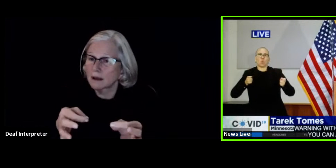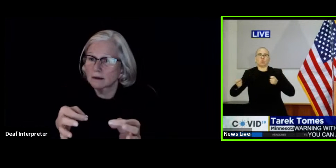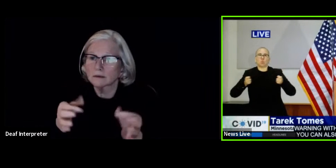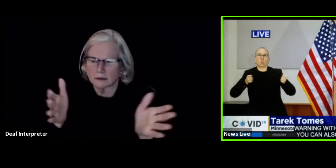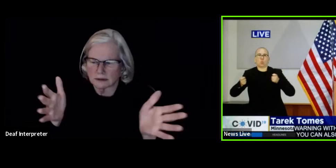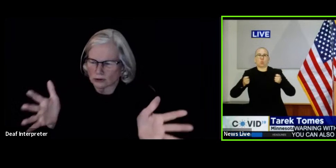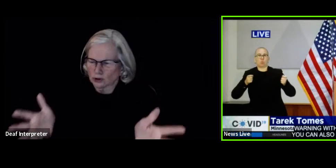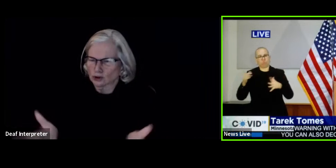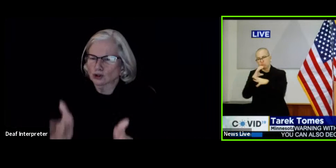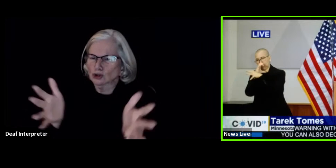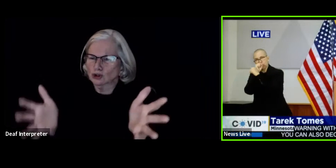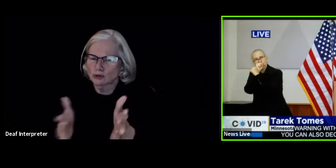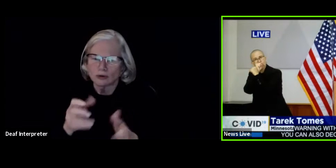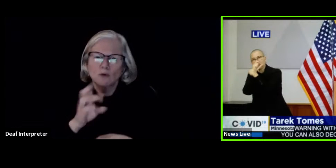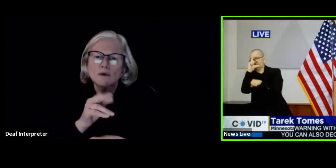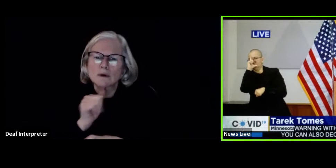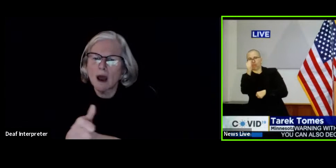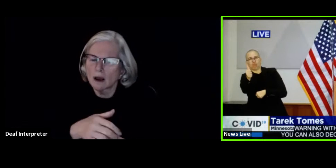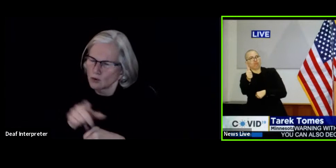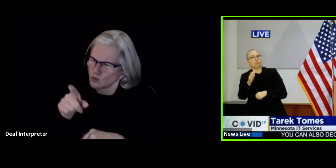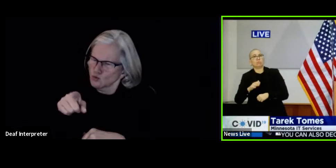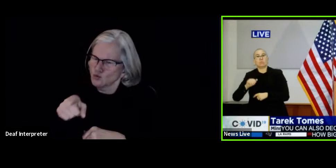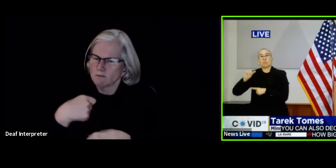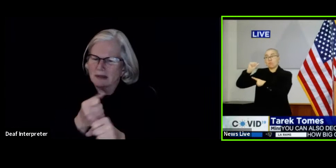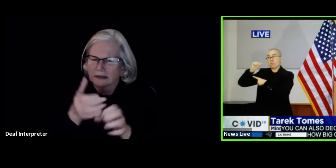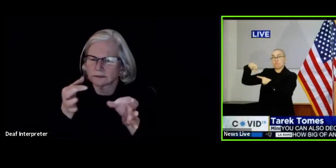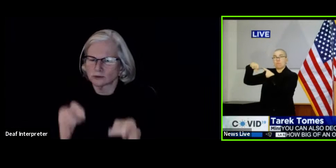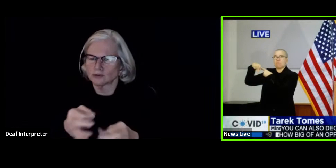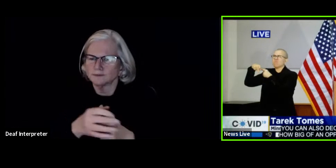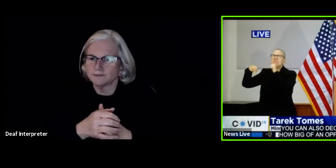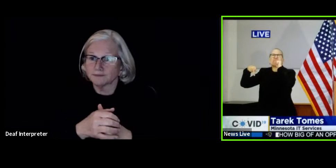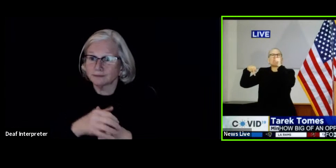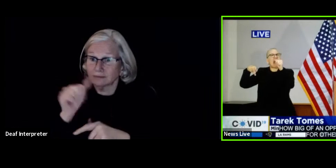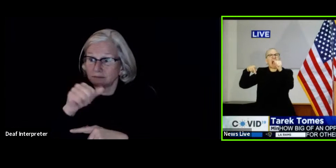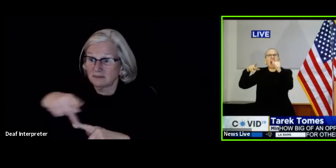THE APP ITSELF DOES NOT TRACK YOUR LOCATION. OR USE G.P.S. IN ANY WAY. IT DOESN'T TRANSFER ANY INFORMATION TO THE STATE OR TO